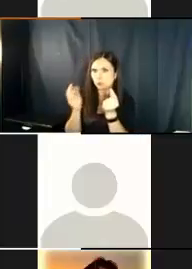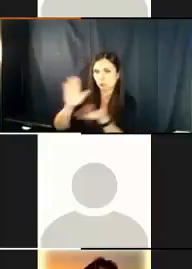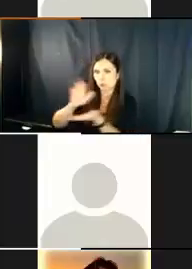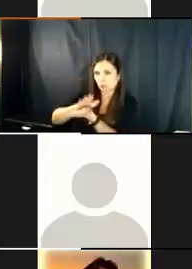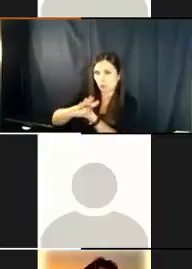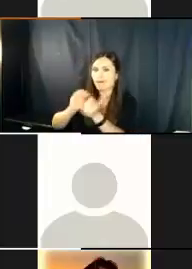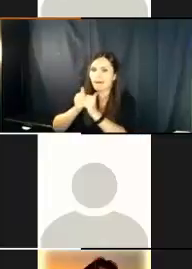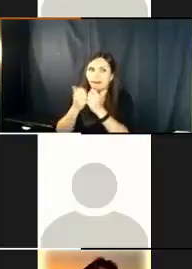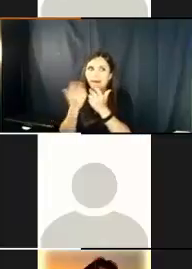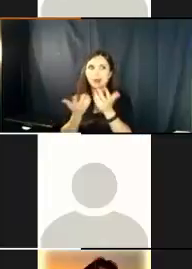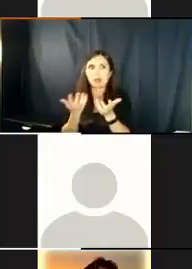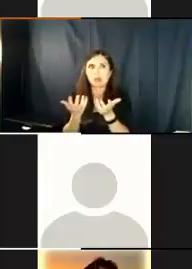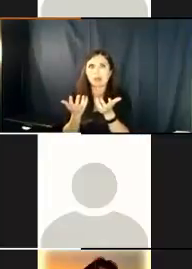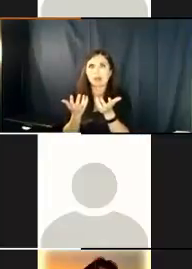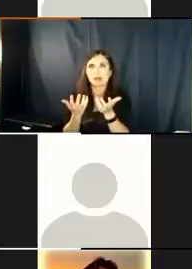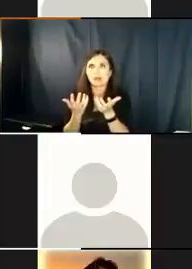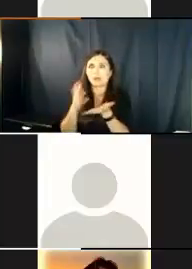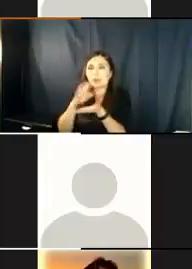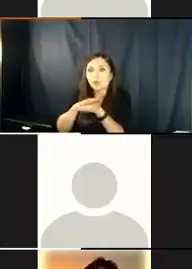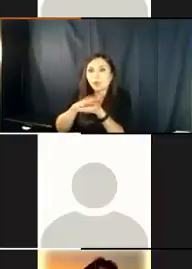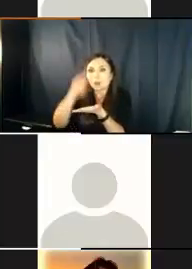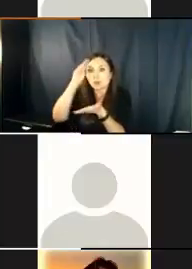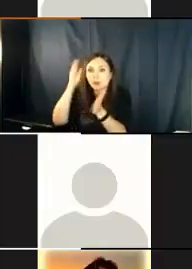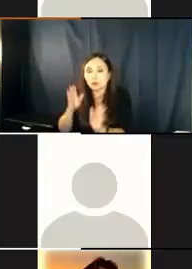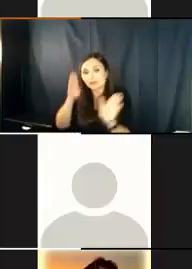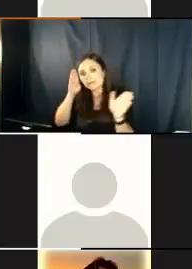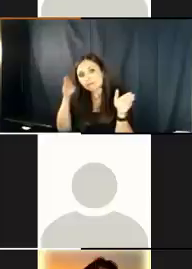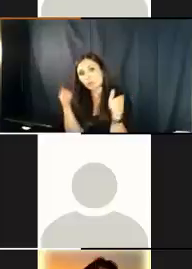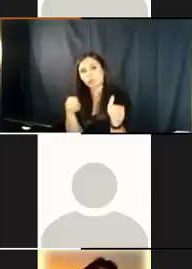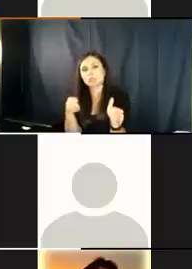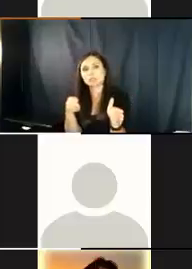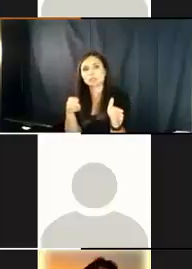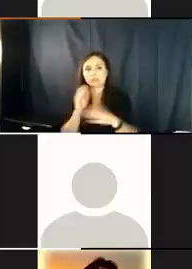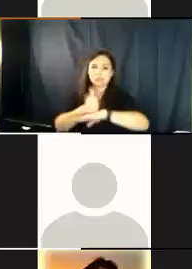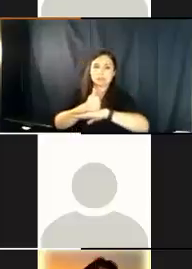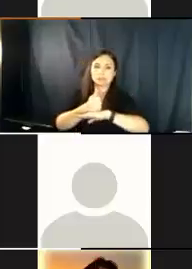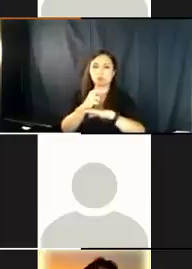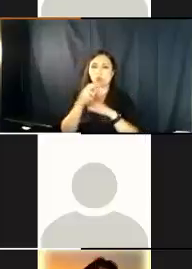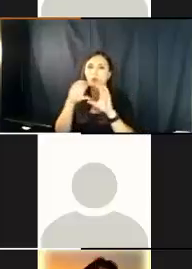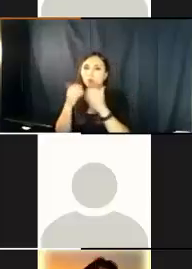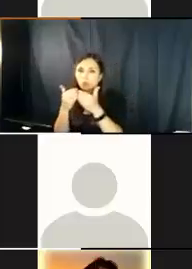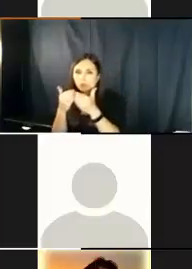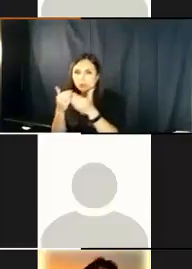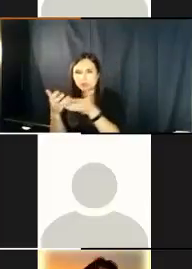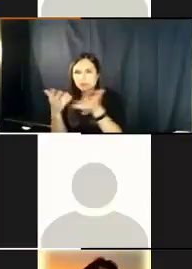a learner focused design or courses on your campus.